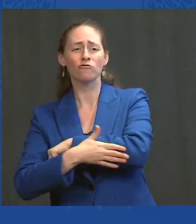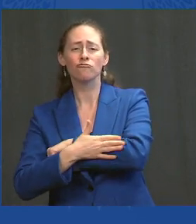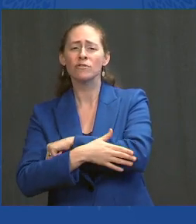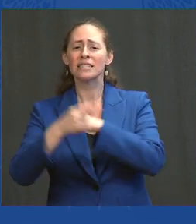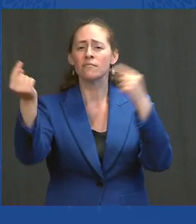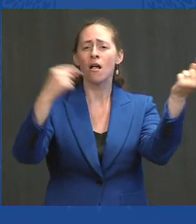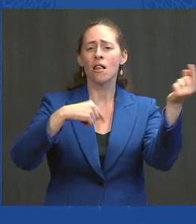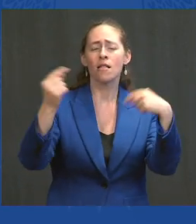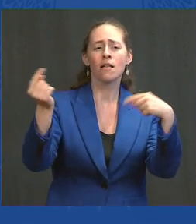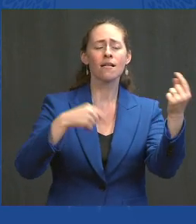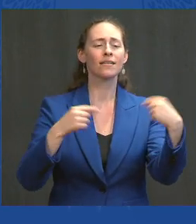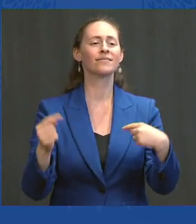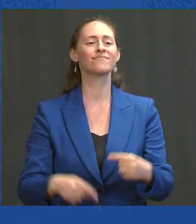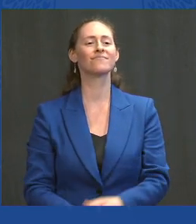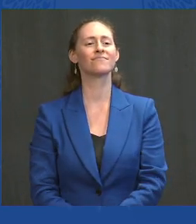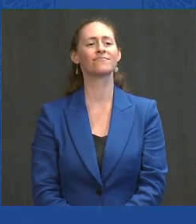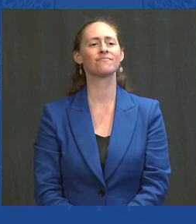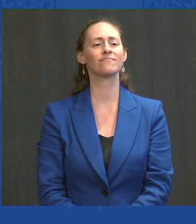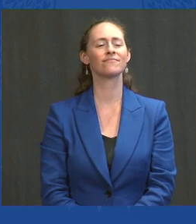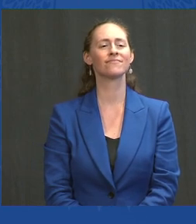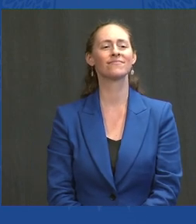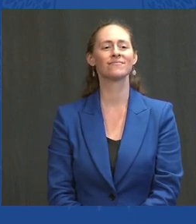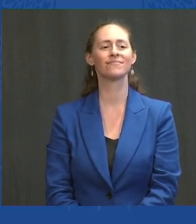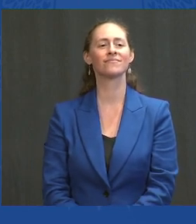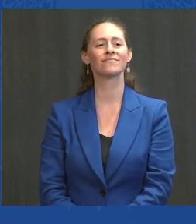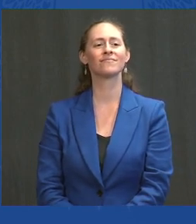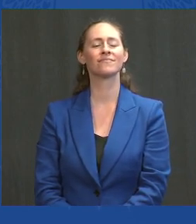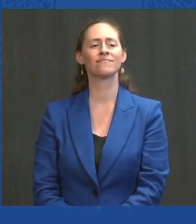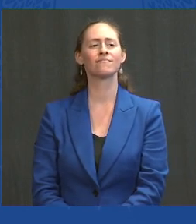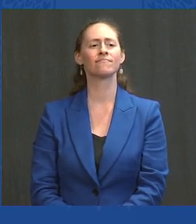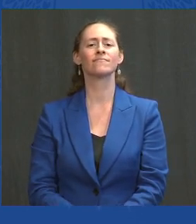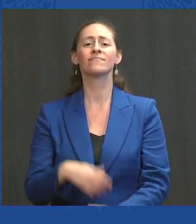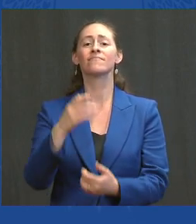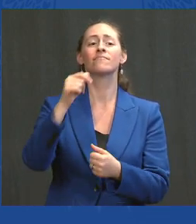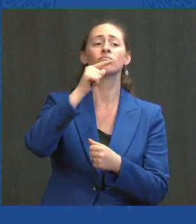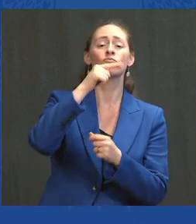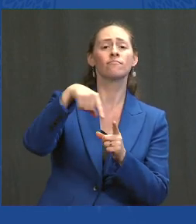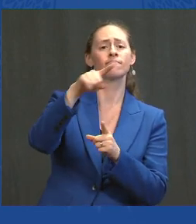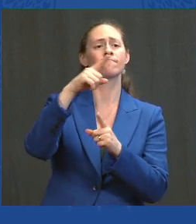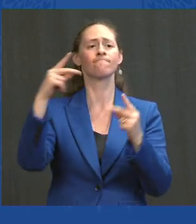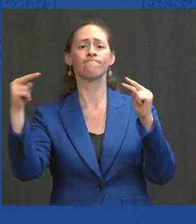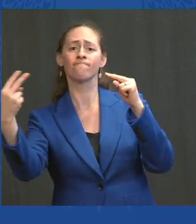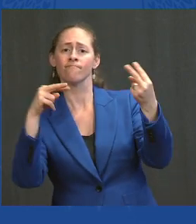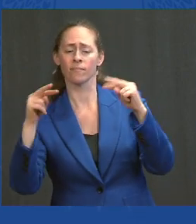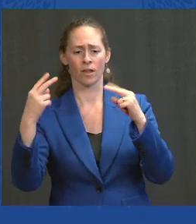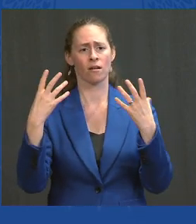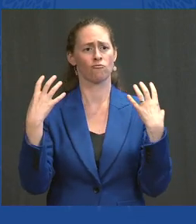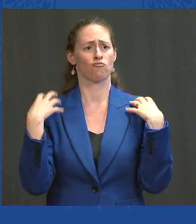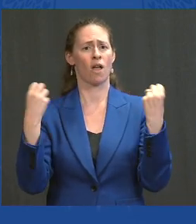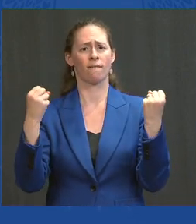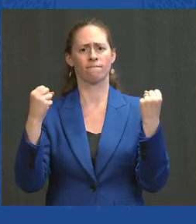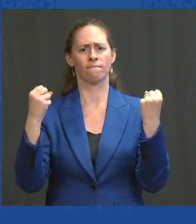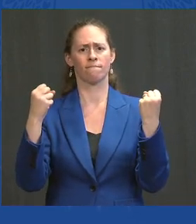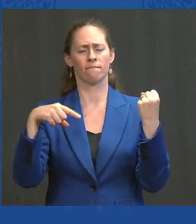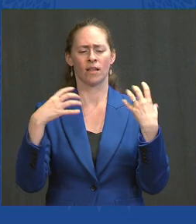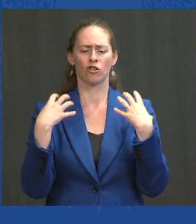there is one trait you all share in common: courage. It takes courage to get up and leave everything you know